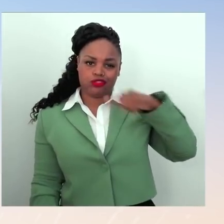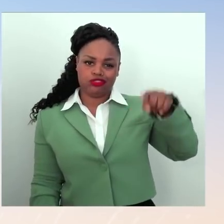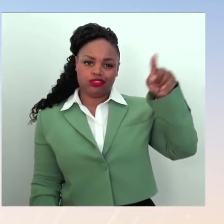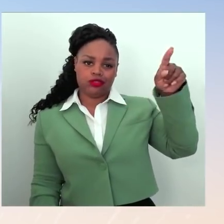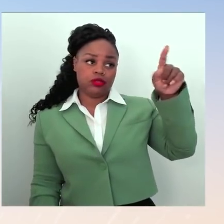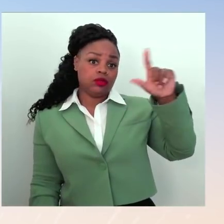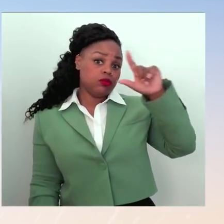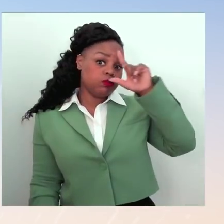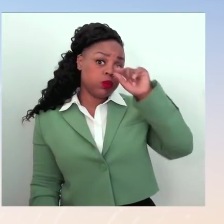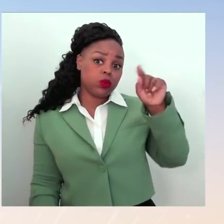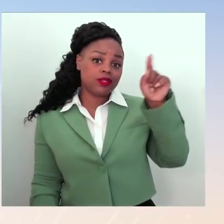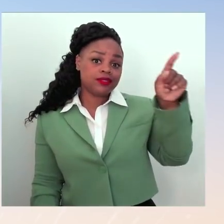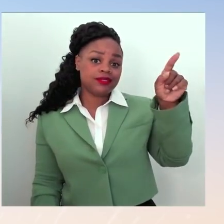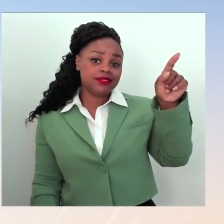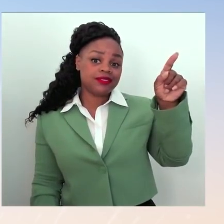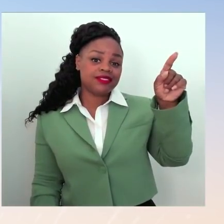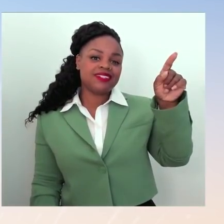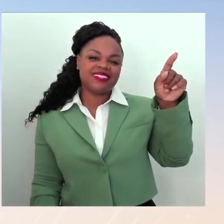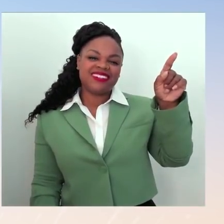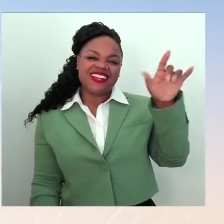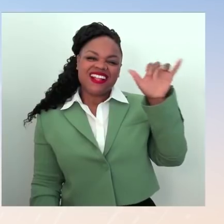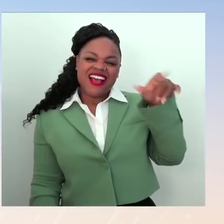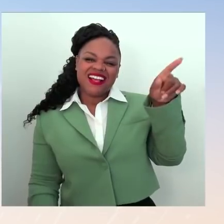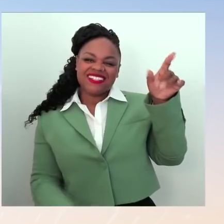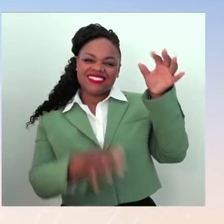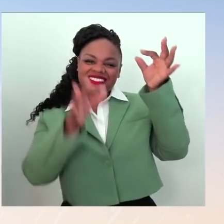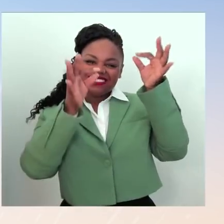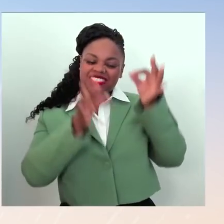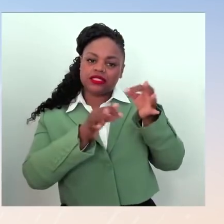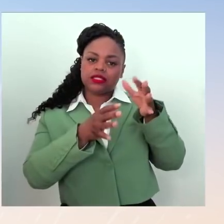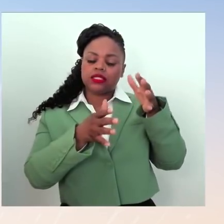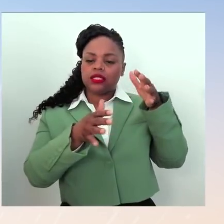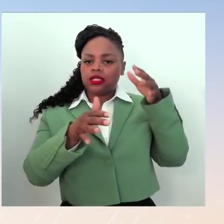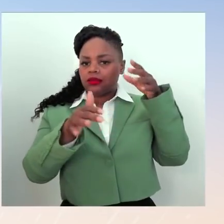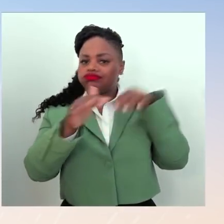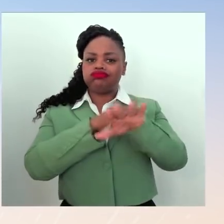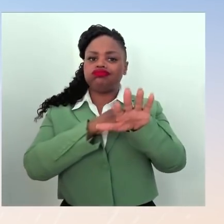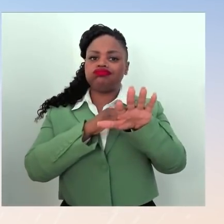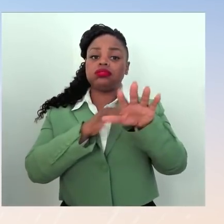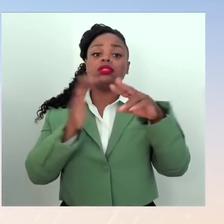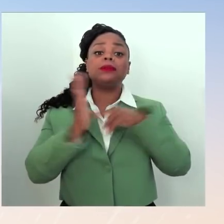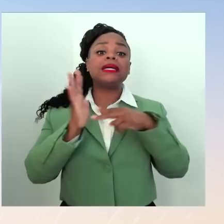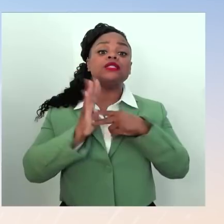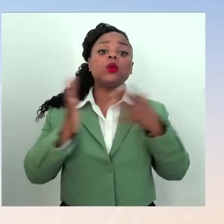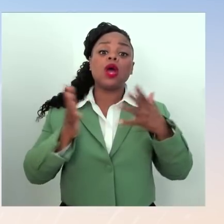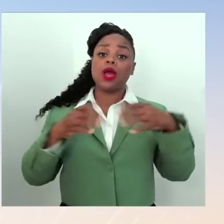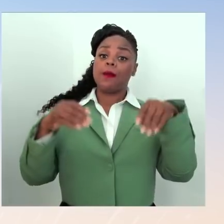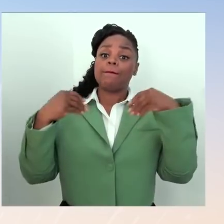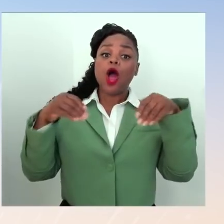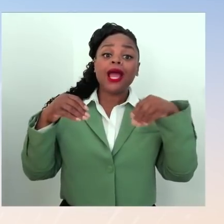even before Russia and President Putin moved forward with their actions. But we have already taken steps,